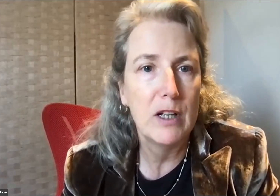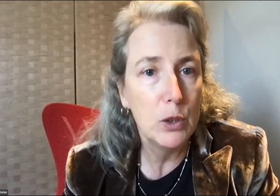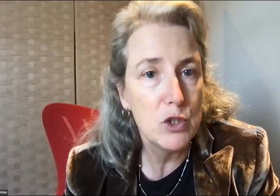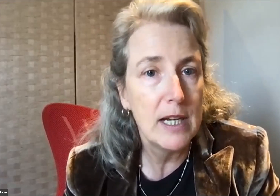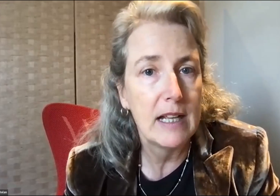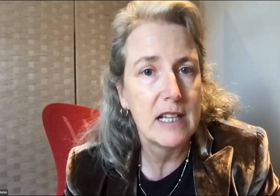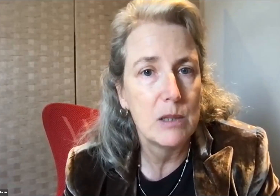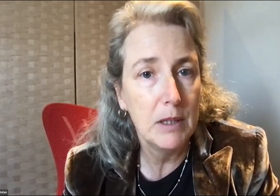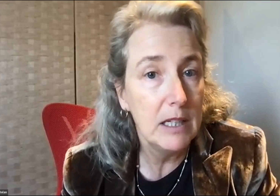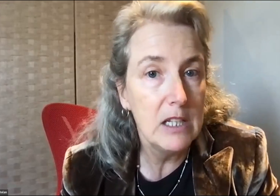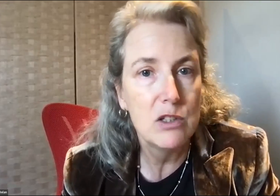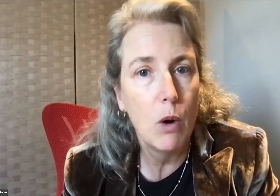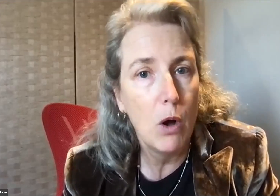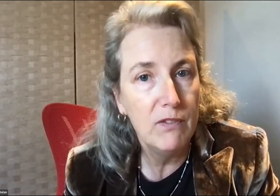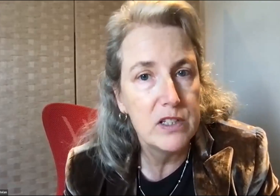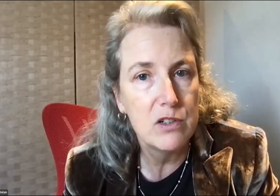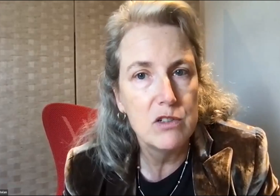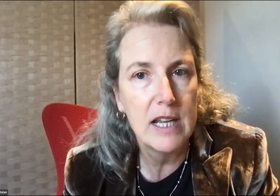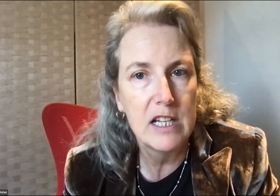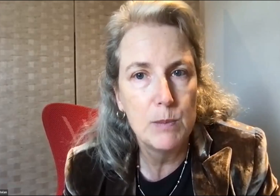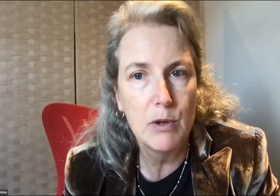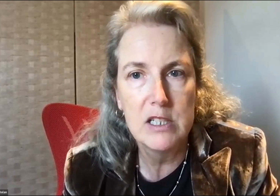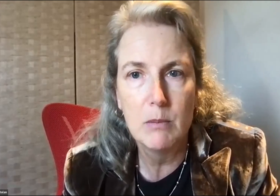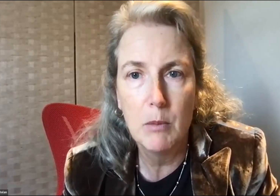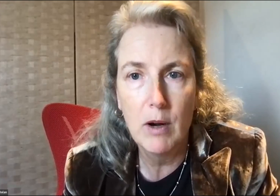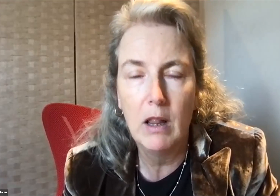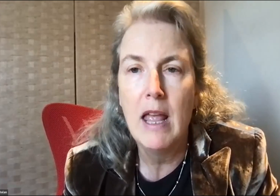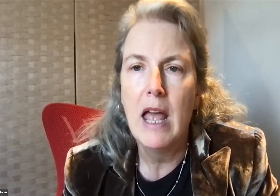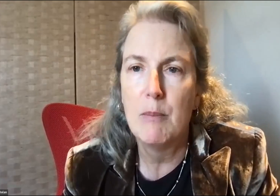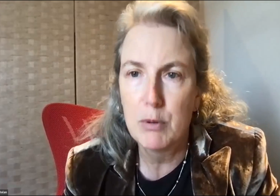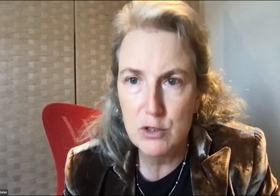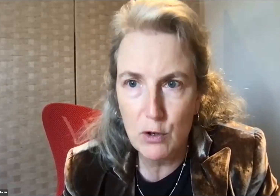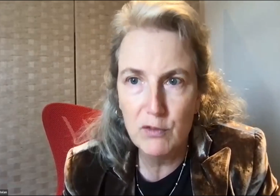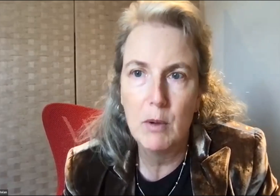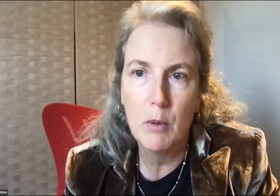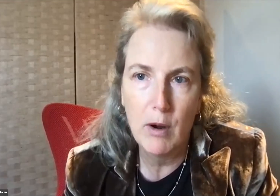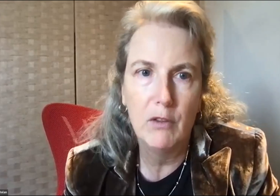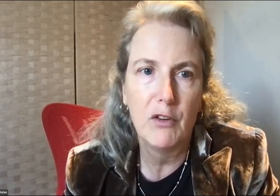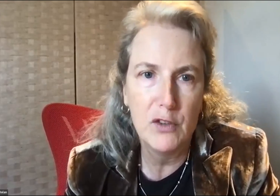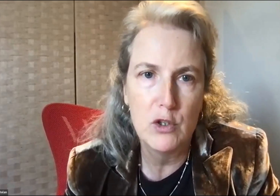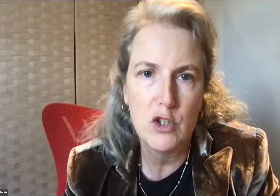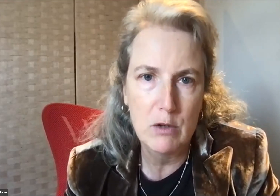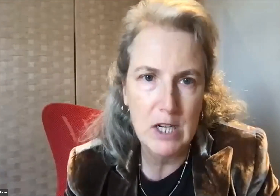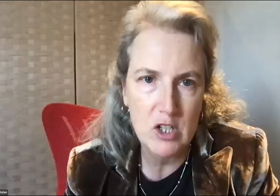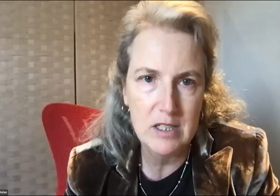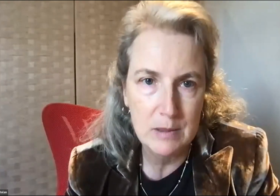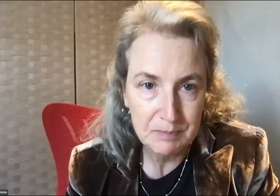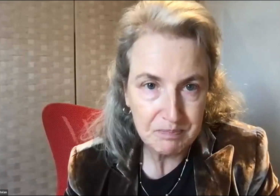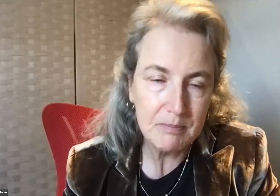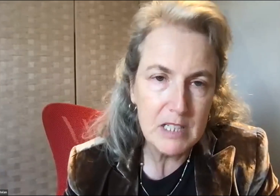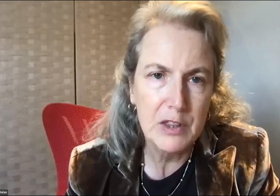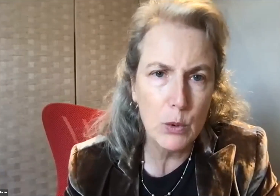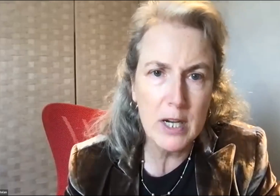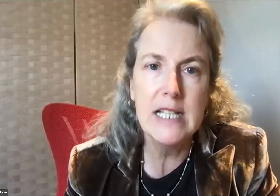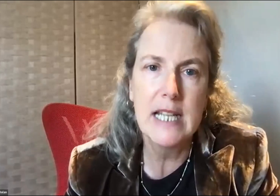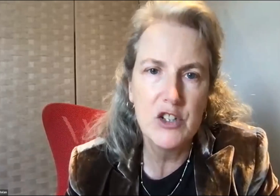Improve inclusion and accessibility, so all visitors can experience the memorial and preserve the memorial for future generations.